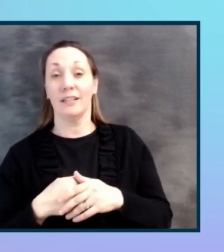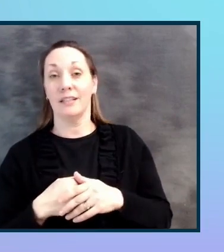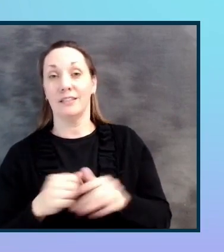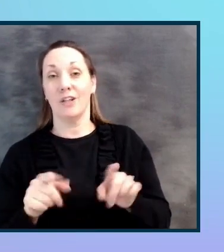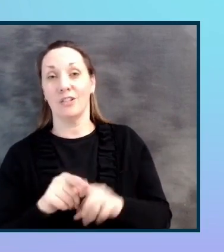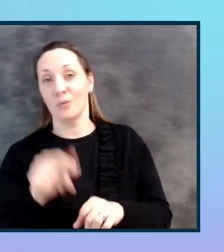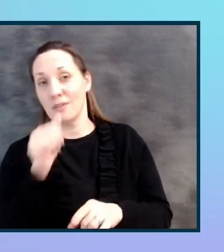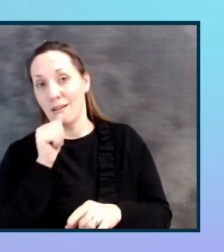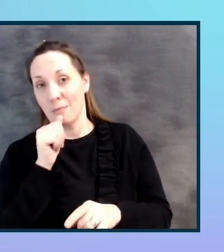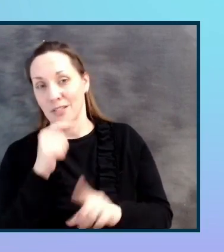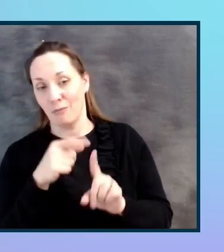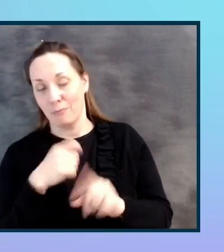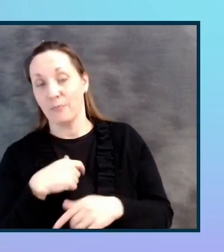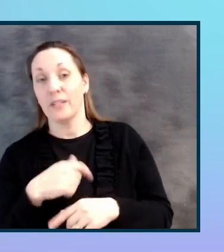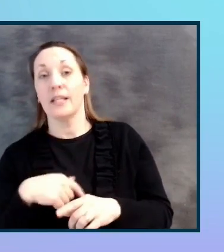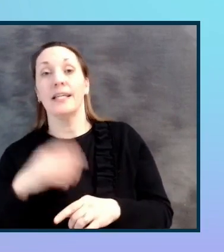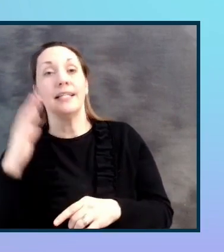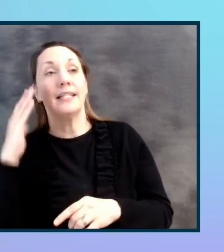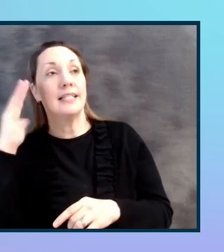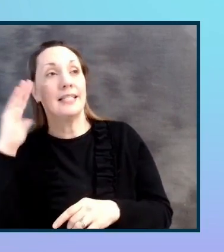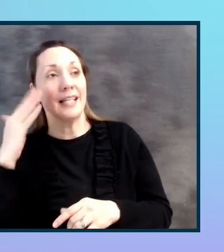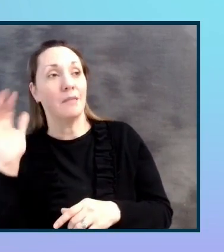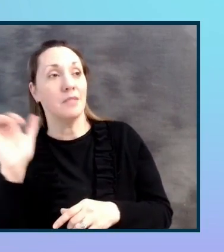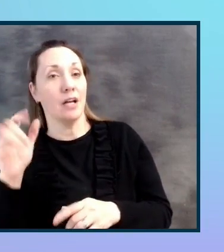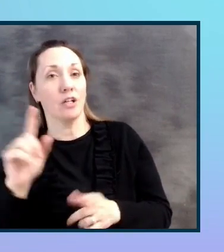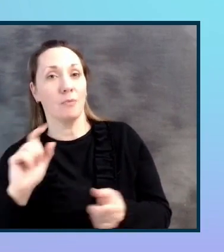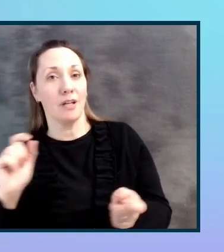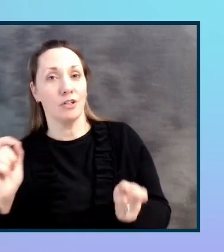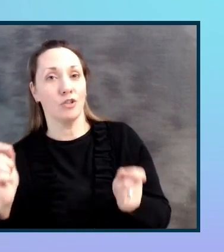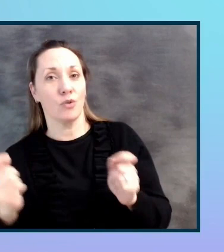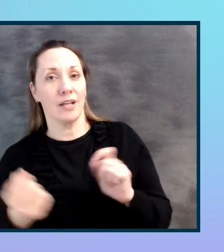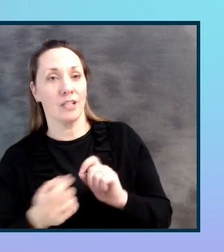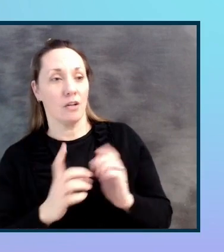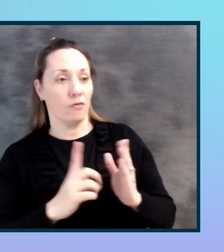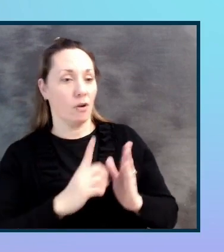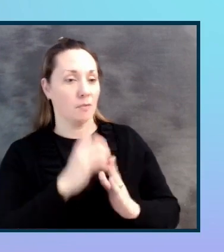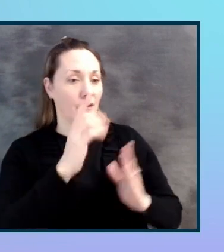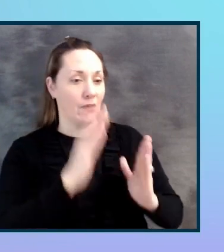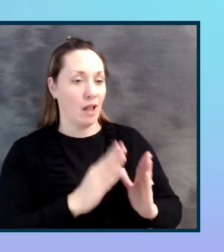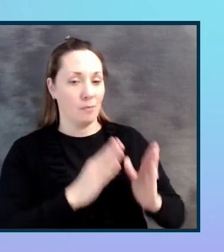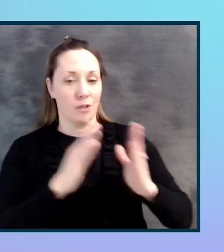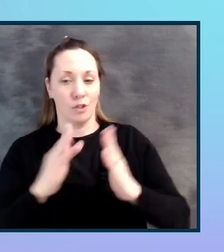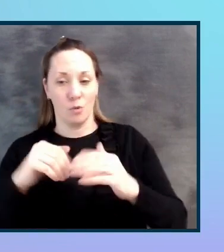It says, it sounds like you made a transition from developer to accessibility specialist.